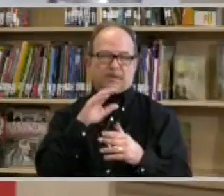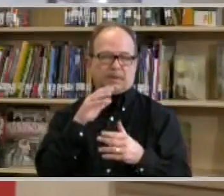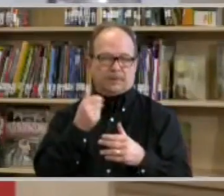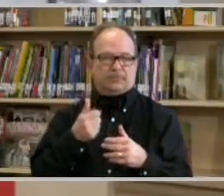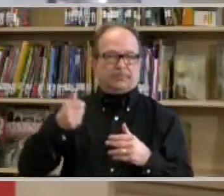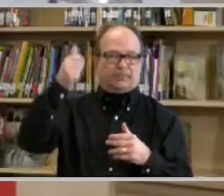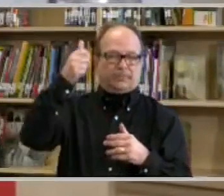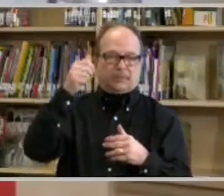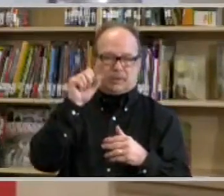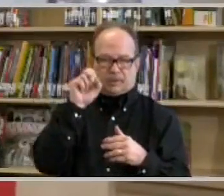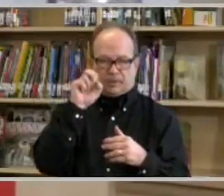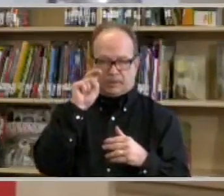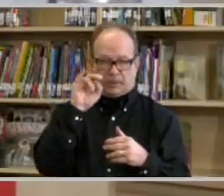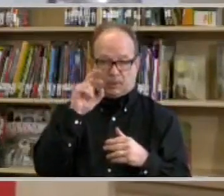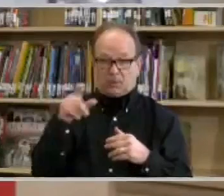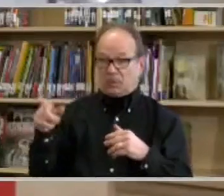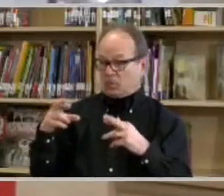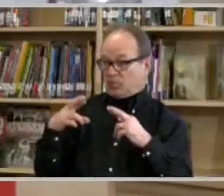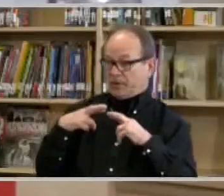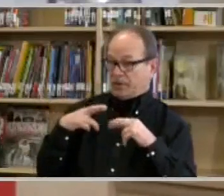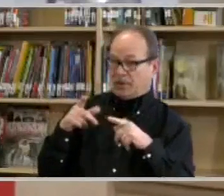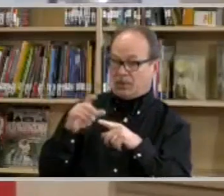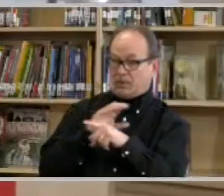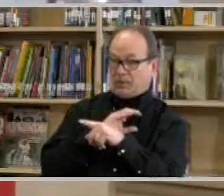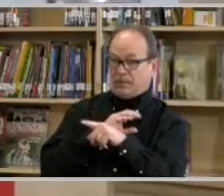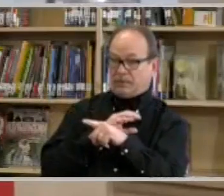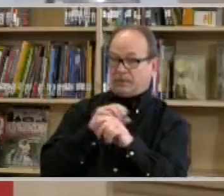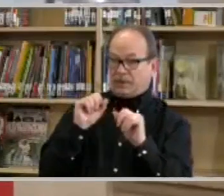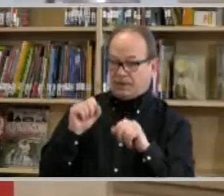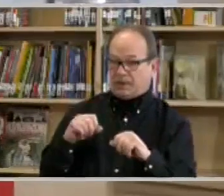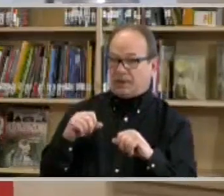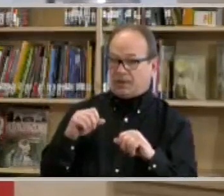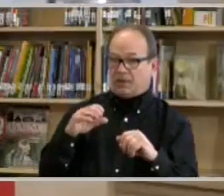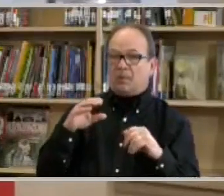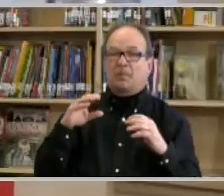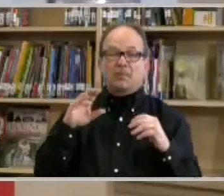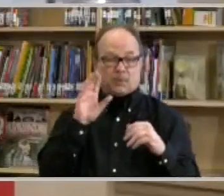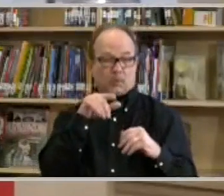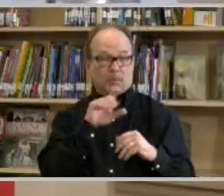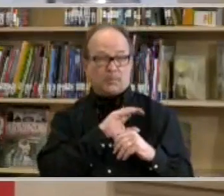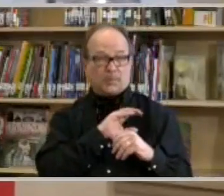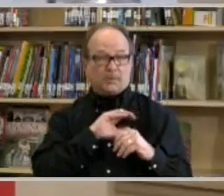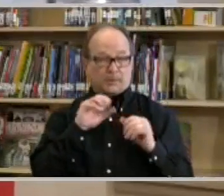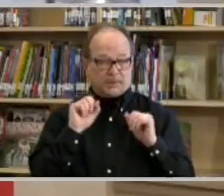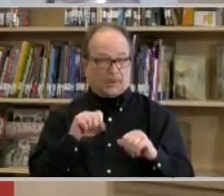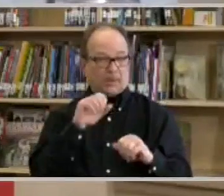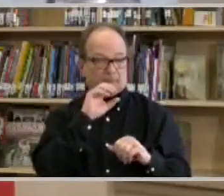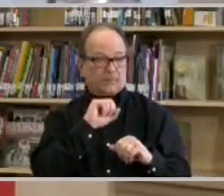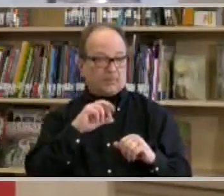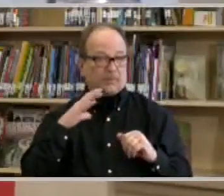SO THESE ARE POLICE OFFICERS WHO MAY HAVE RETIRED, YOU KNOW